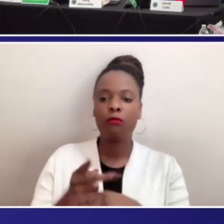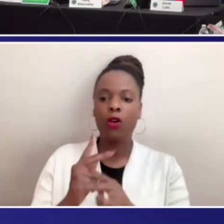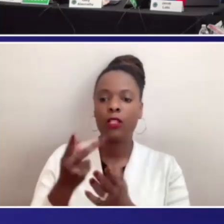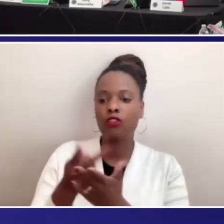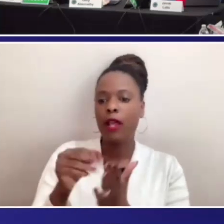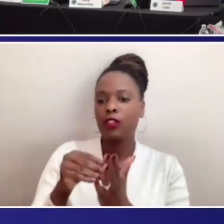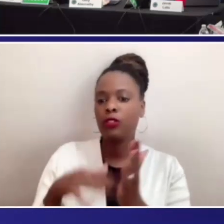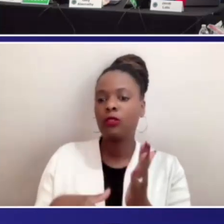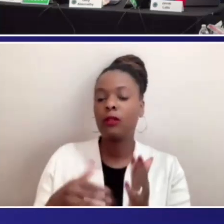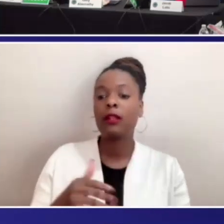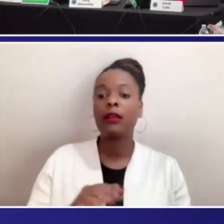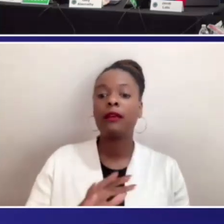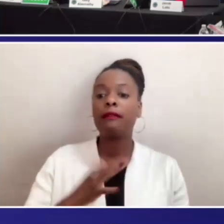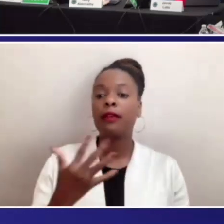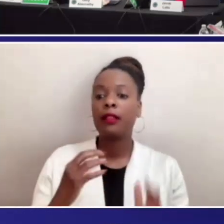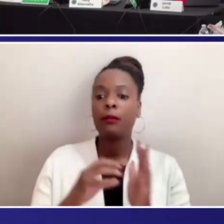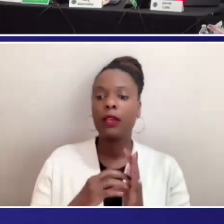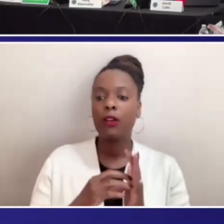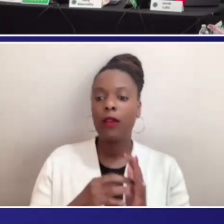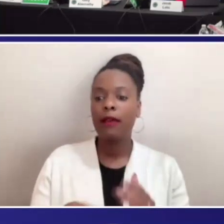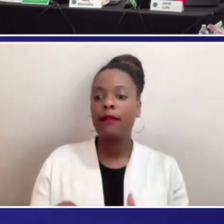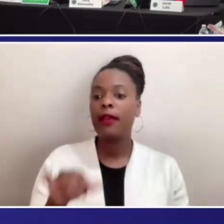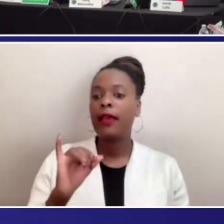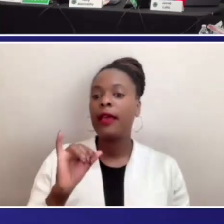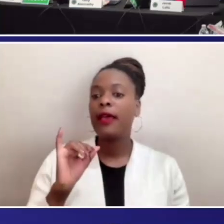beginning on July 1, 2026 for professional